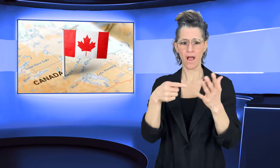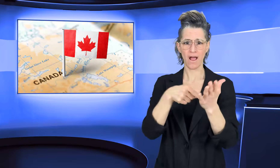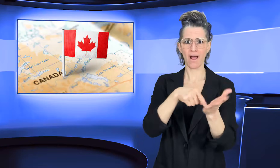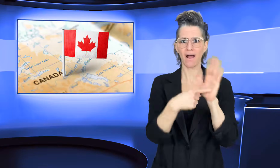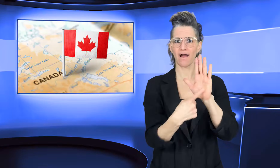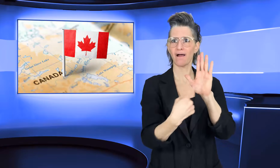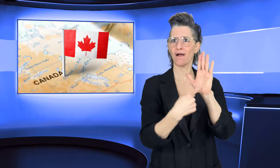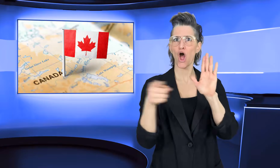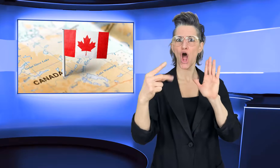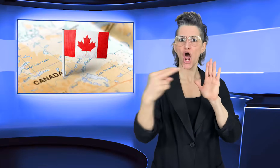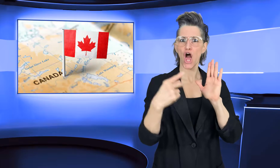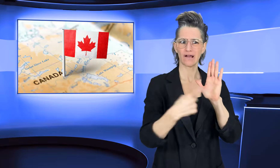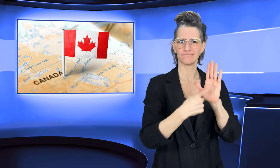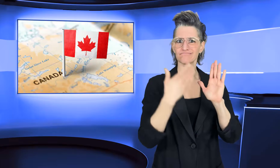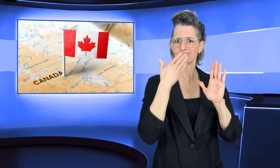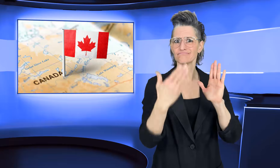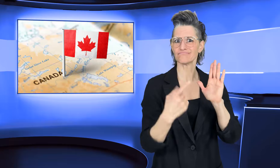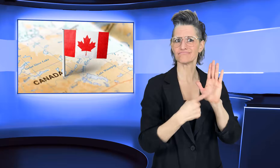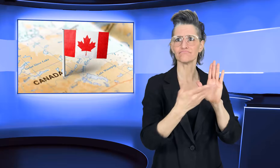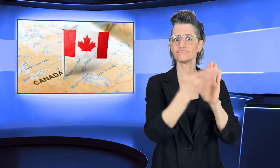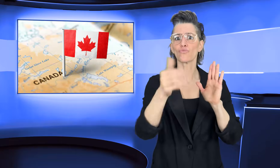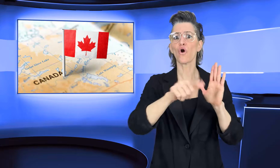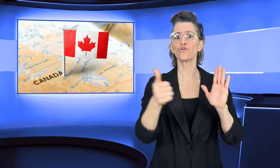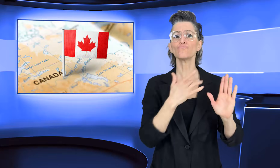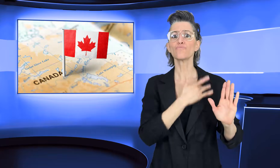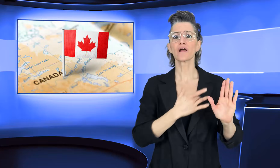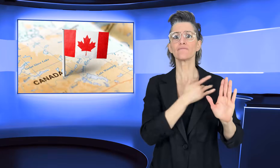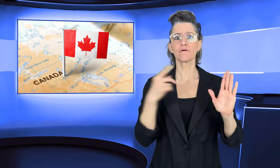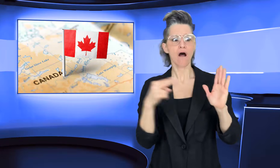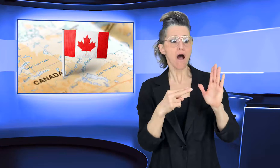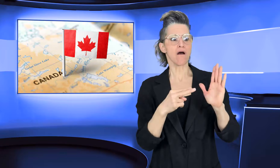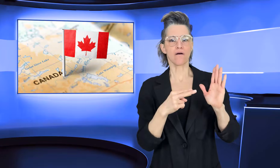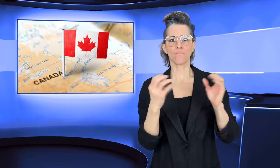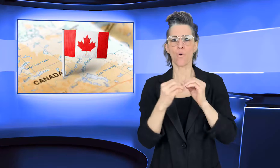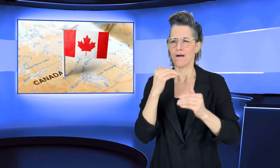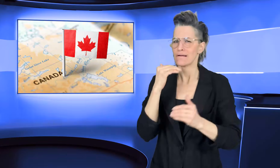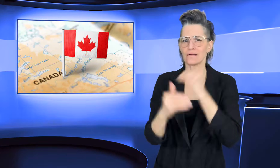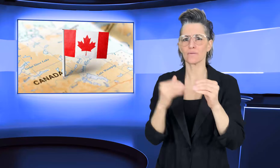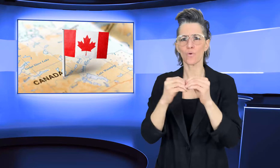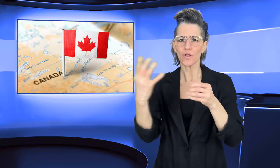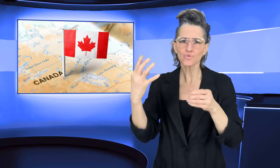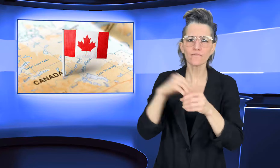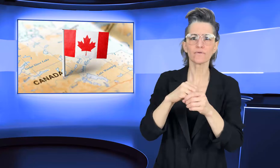and serve as a model for other provinces working toward